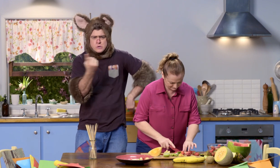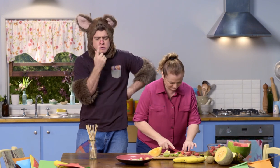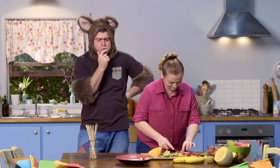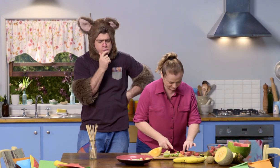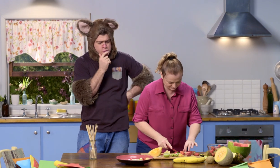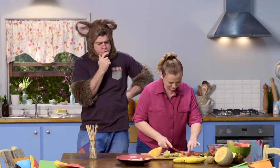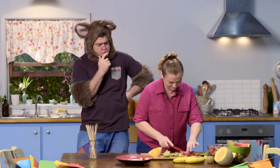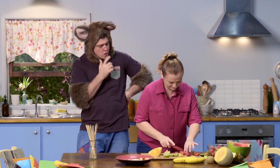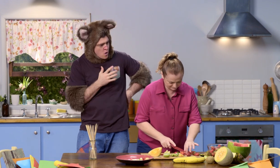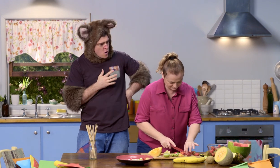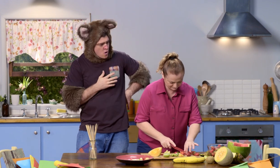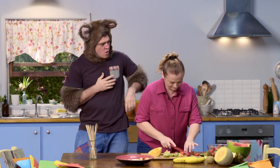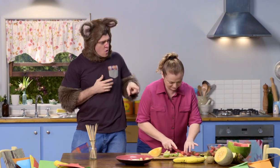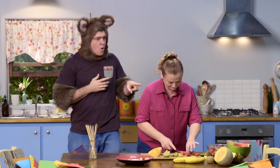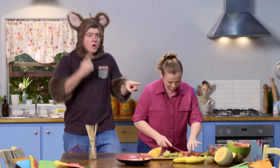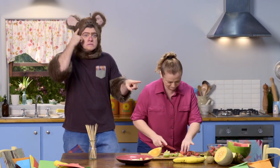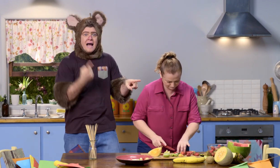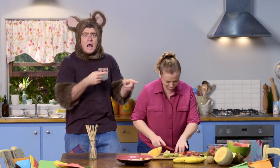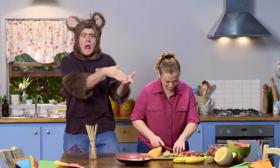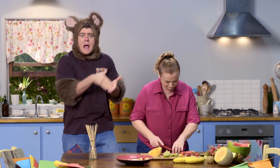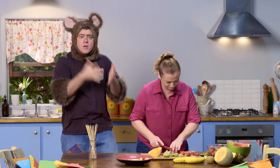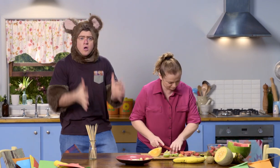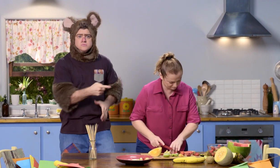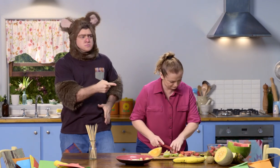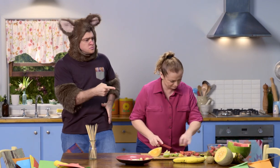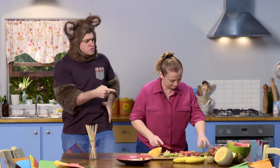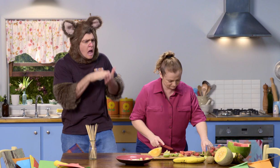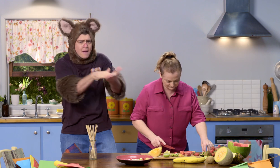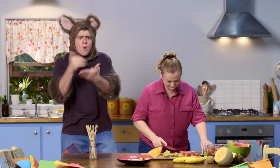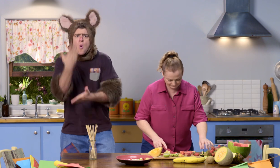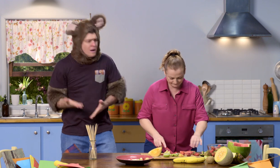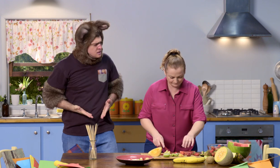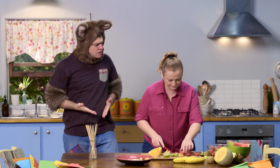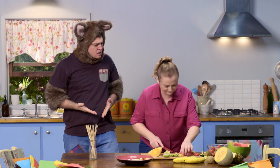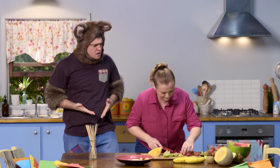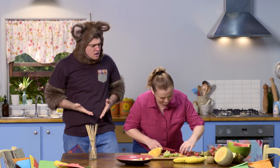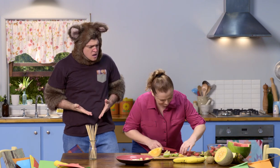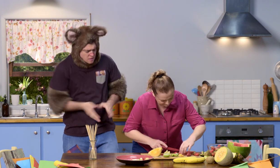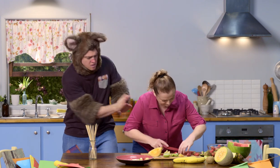Who is it? Sally's always helping me and she helps others!